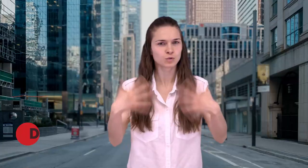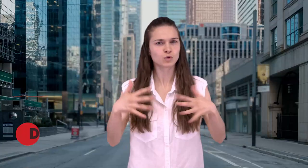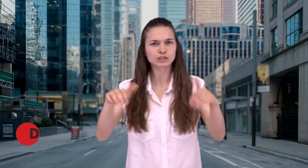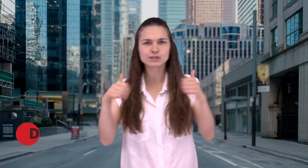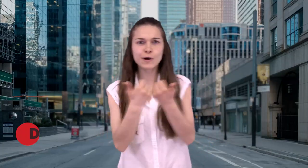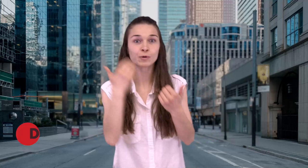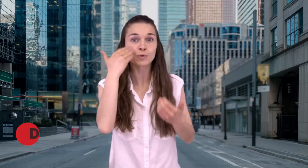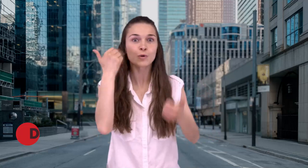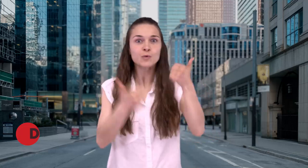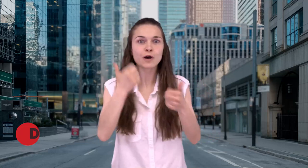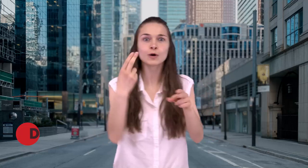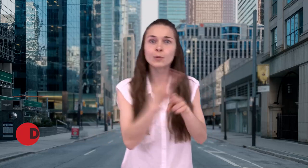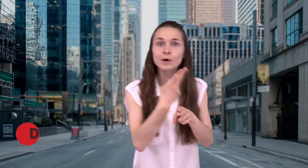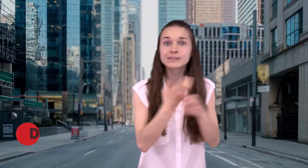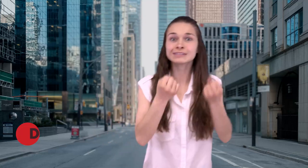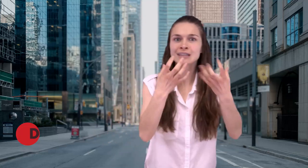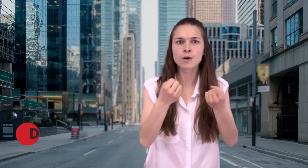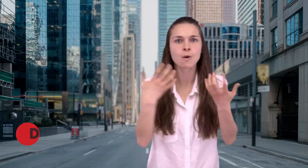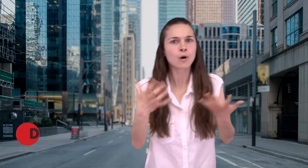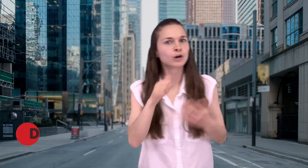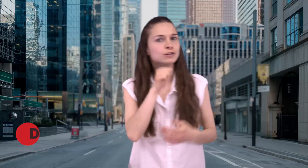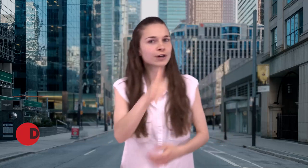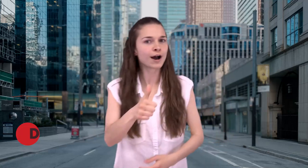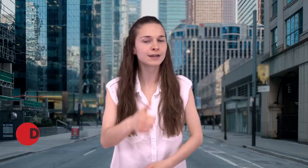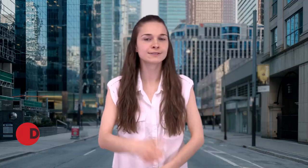[Nicole]: It is a challenge knowing which signs to use or not to use!